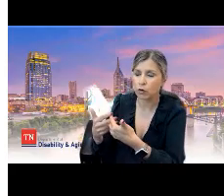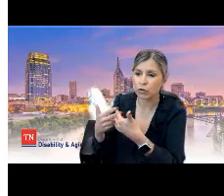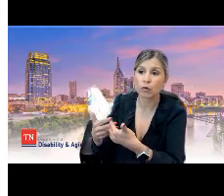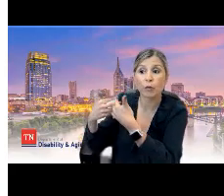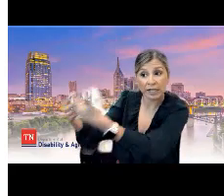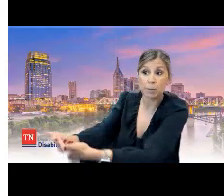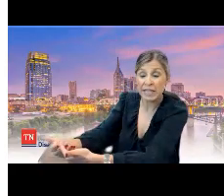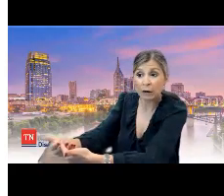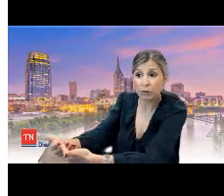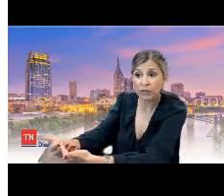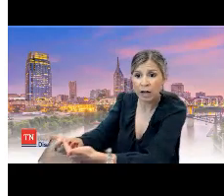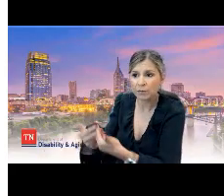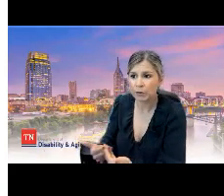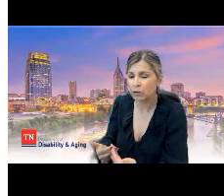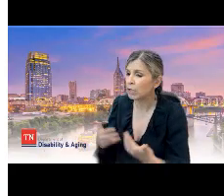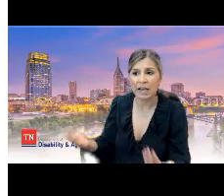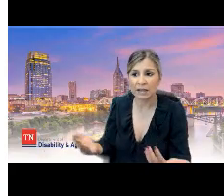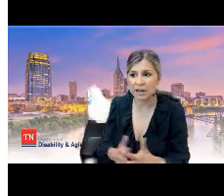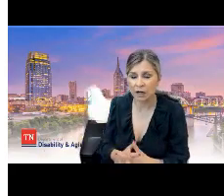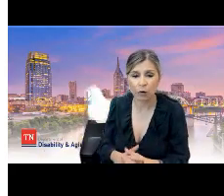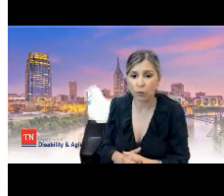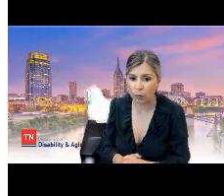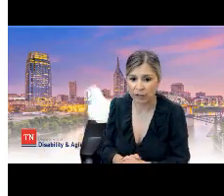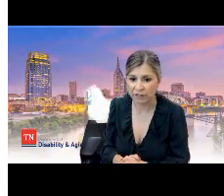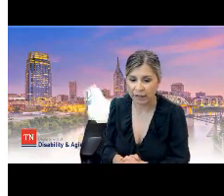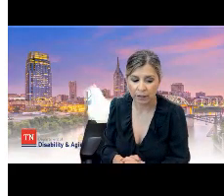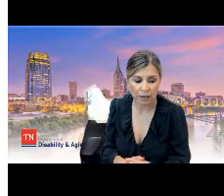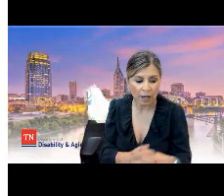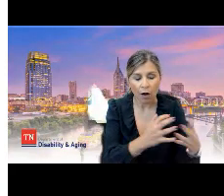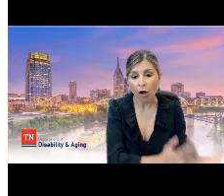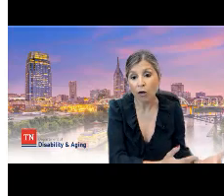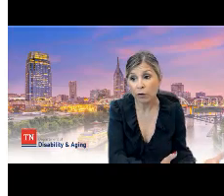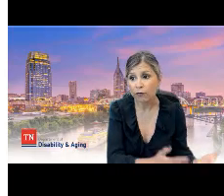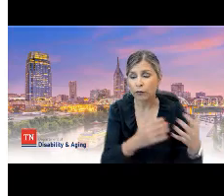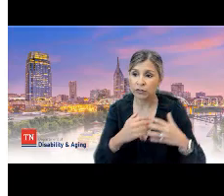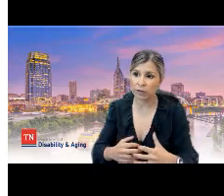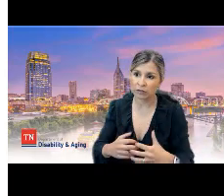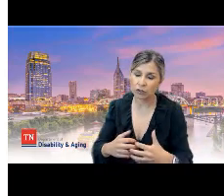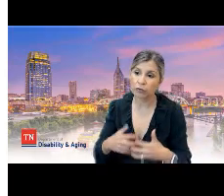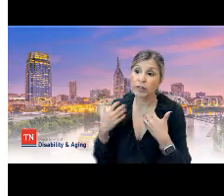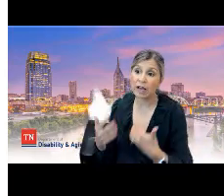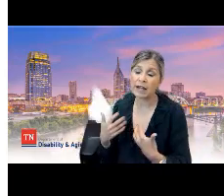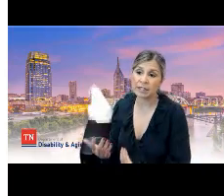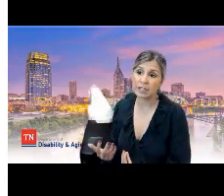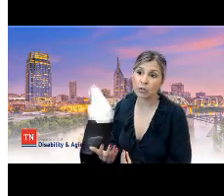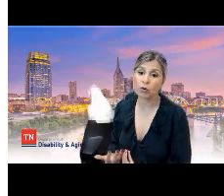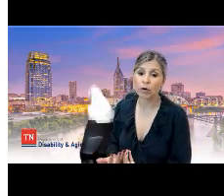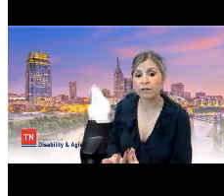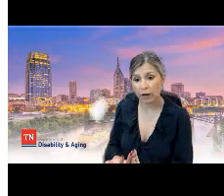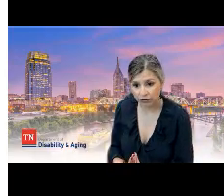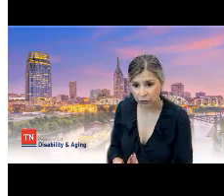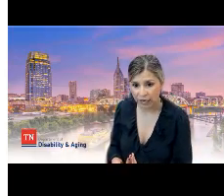are ready to be out of the hospital is not what we want to see. Also for children with IDD who are in foster care,